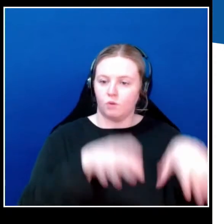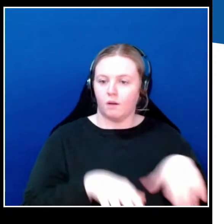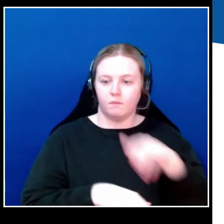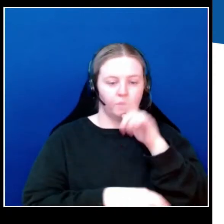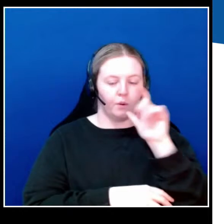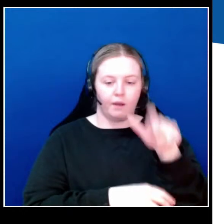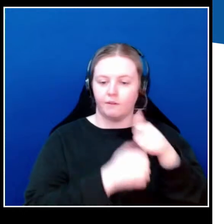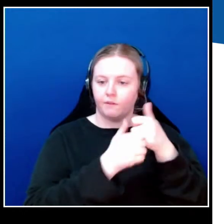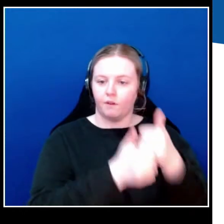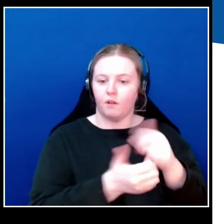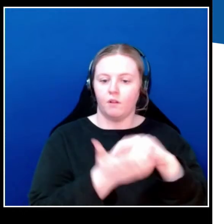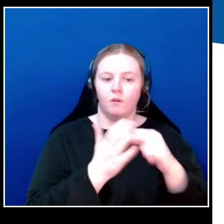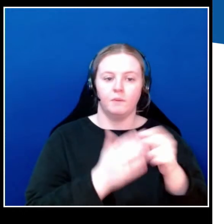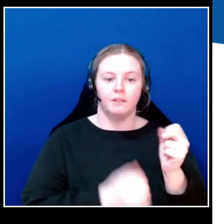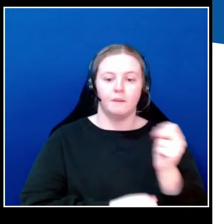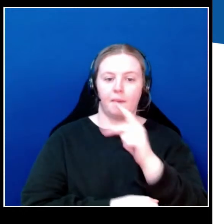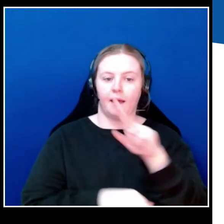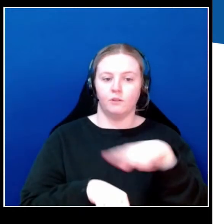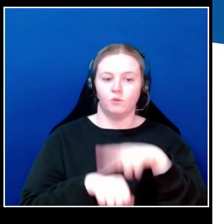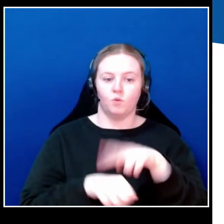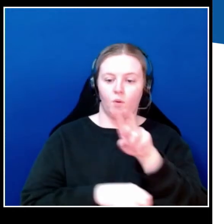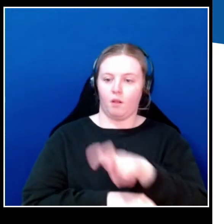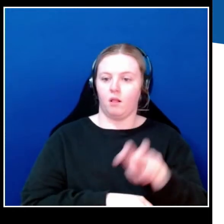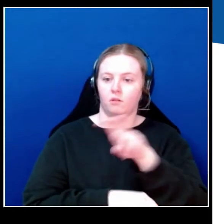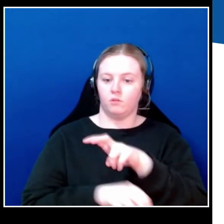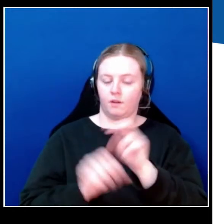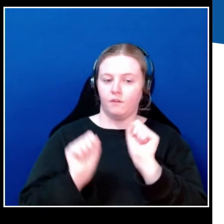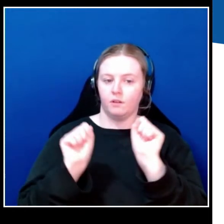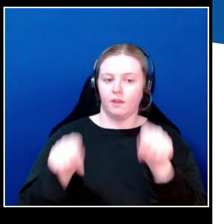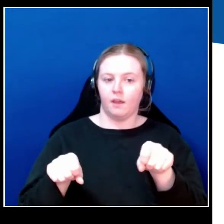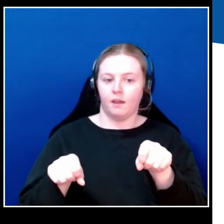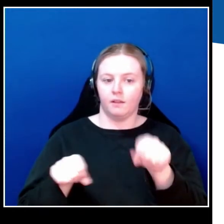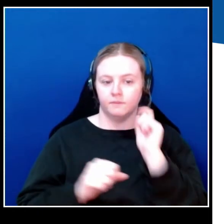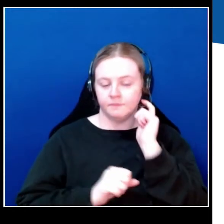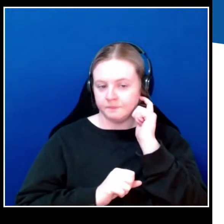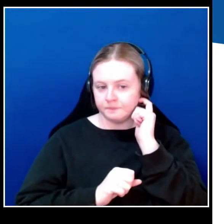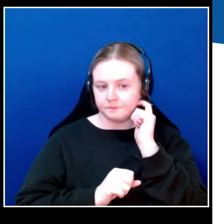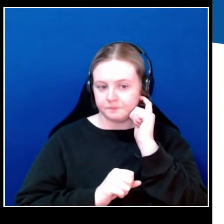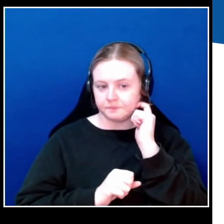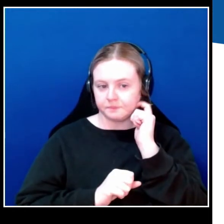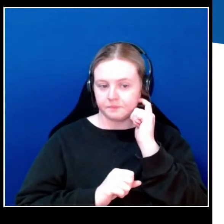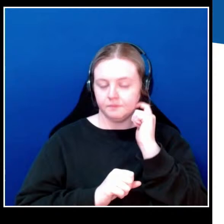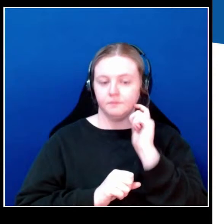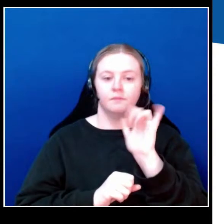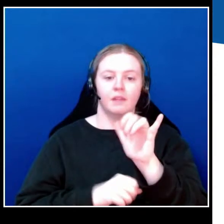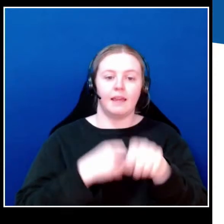Overall, during the year experienced a 65% increase in passenger traffic